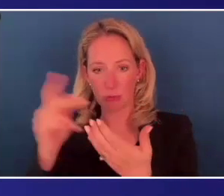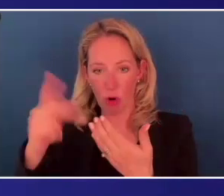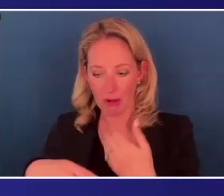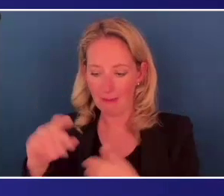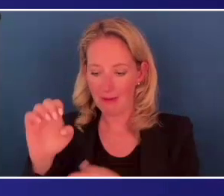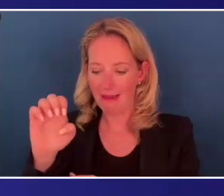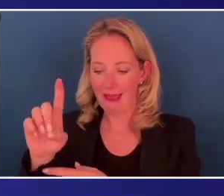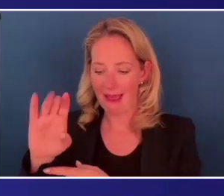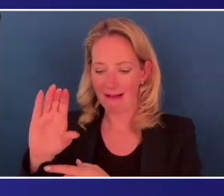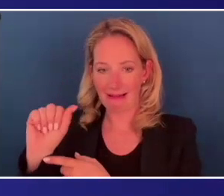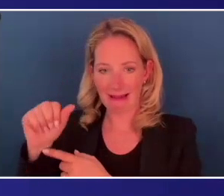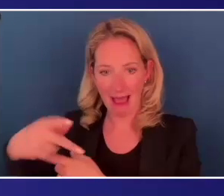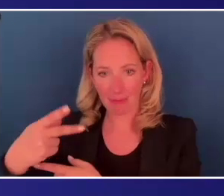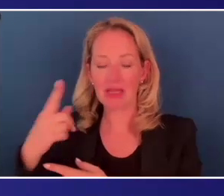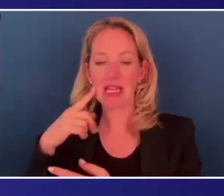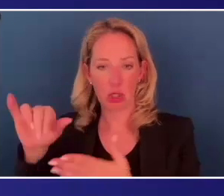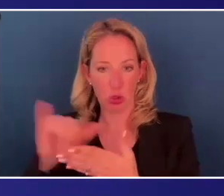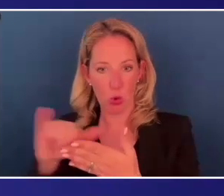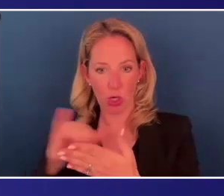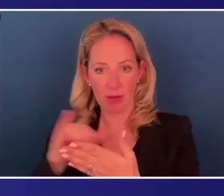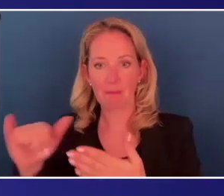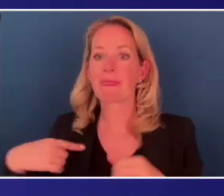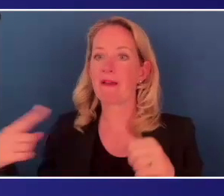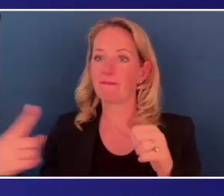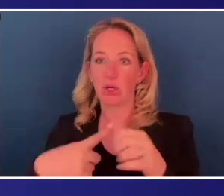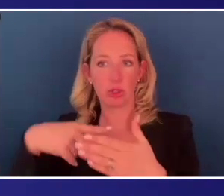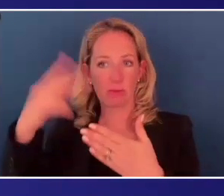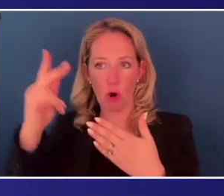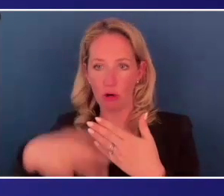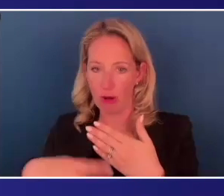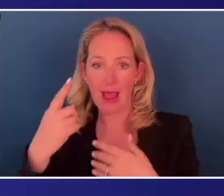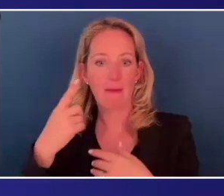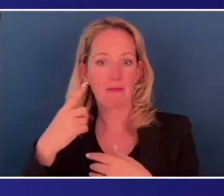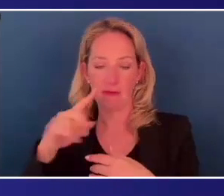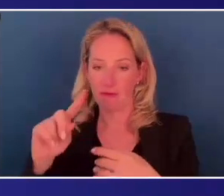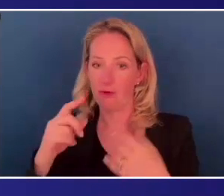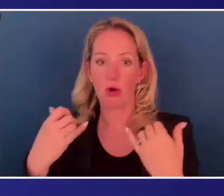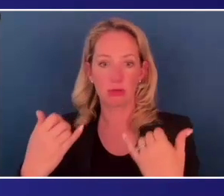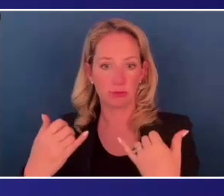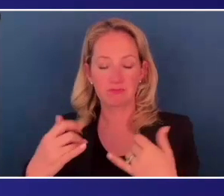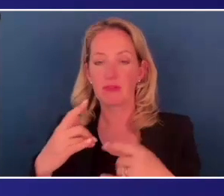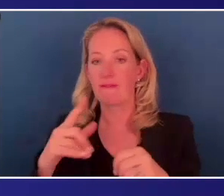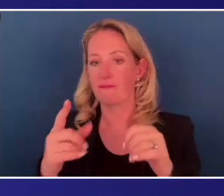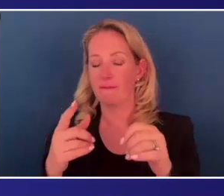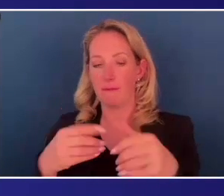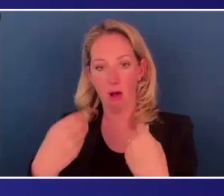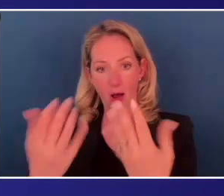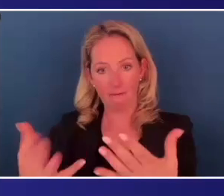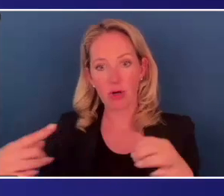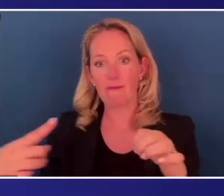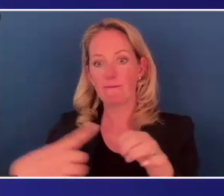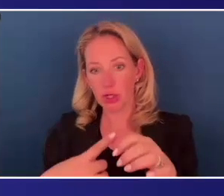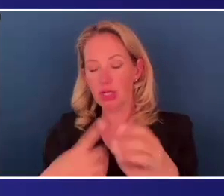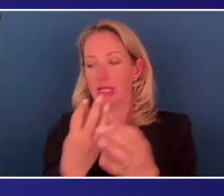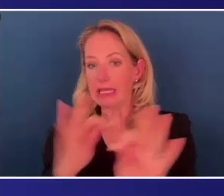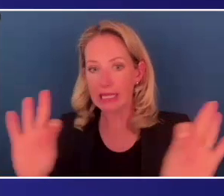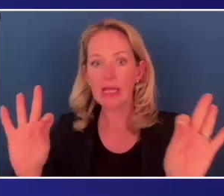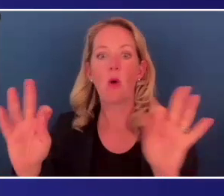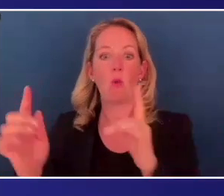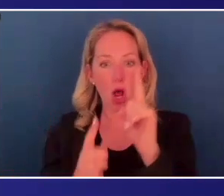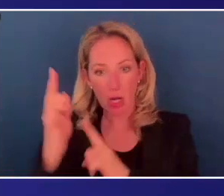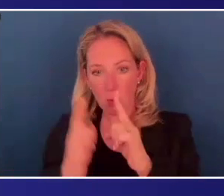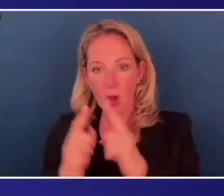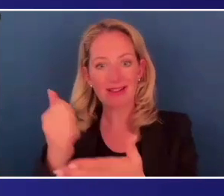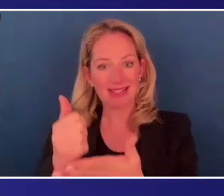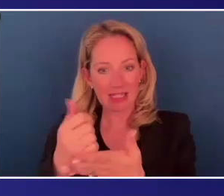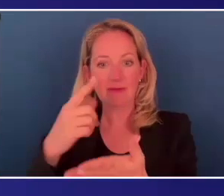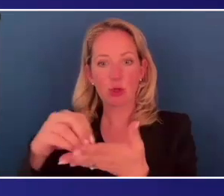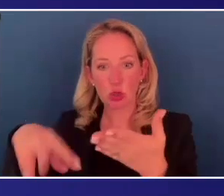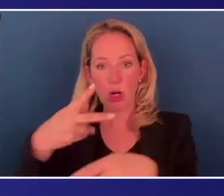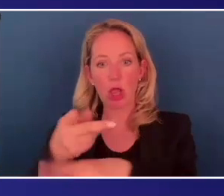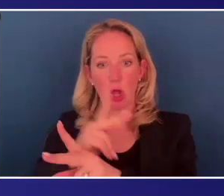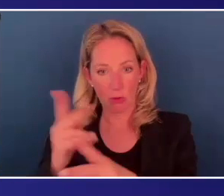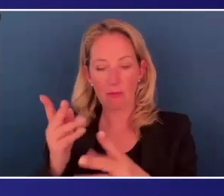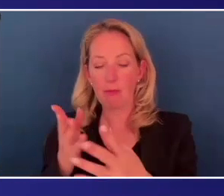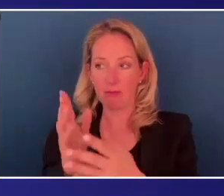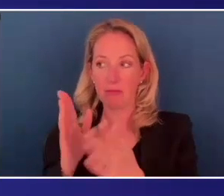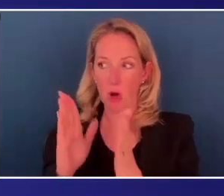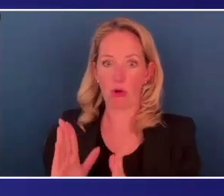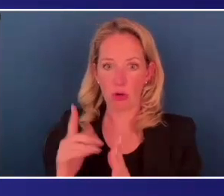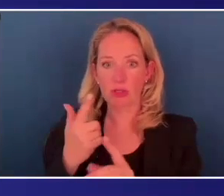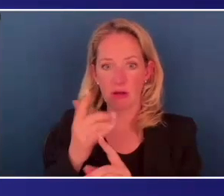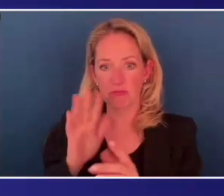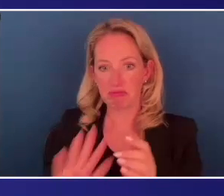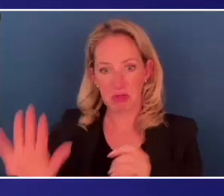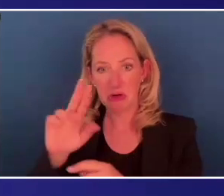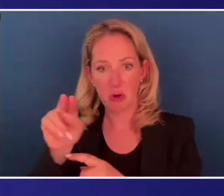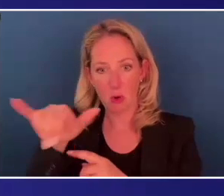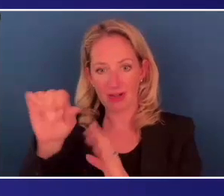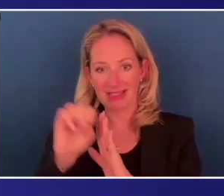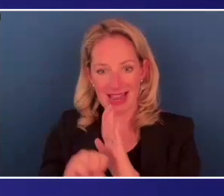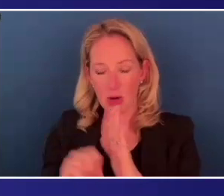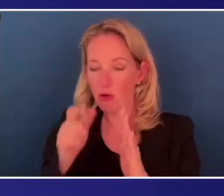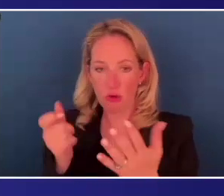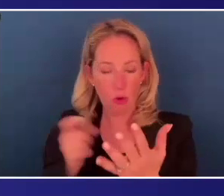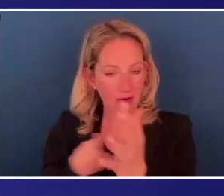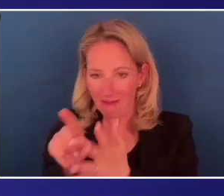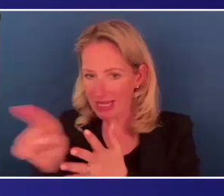We are proud to be the 1st program of its guiding the nation offering free unbiased one-on-one assistance to student loan bars across New York State where a navigating repayment, default forgiveness and everything in between.